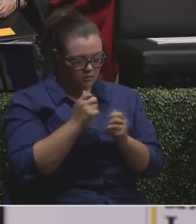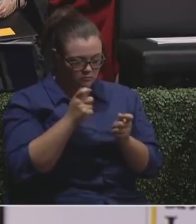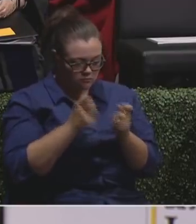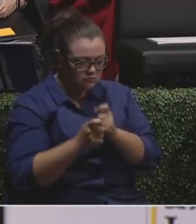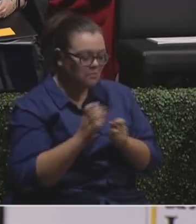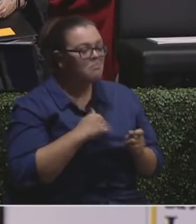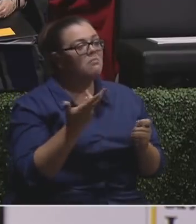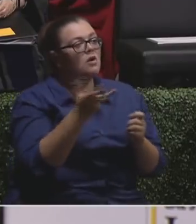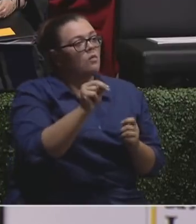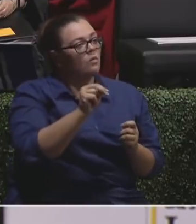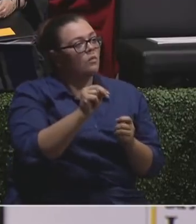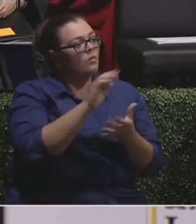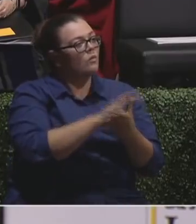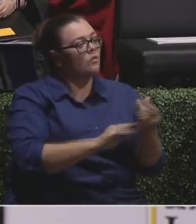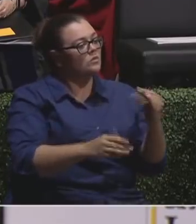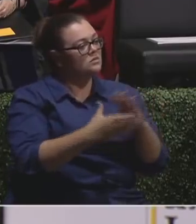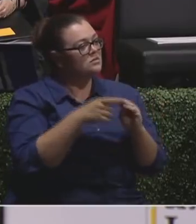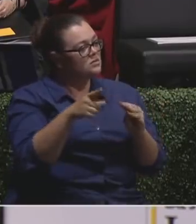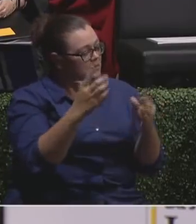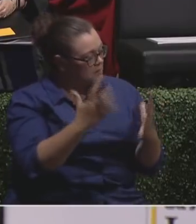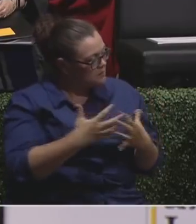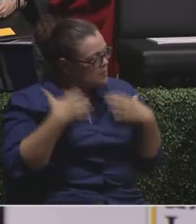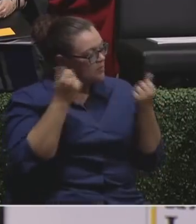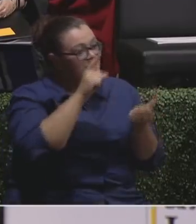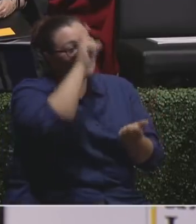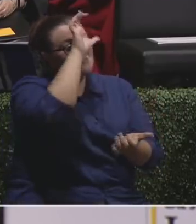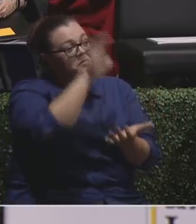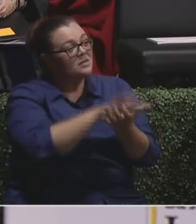I FOUND THE COURAGE AND BELIEF IN MYSELF TO CREATE WHAT IS POSSIBLE THROUGH MY OWN STORY.